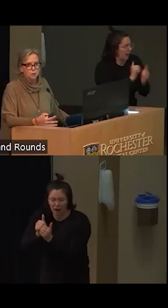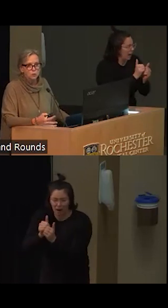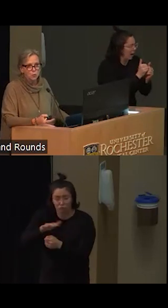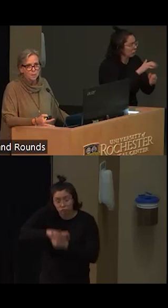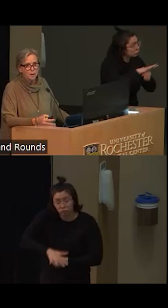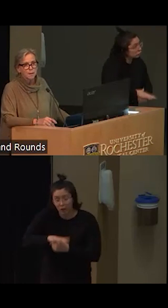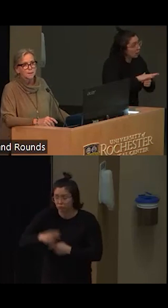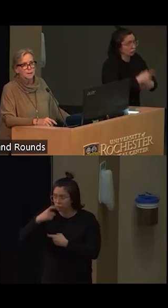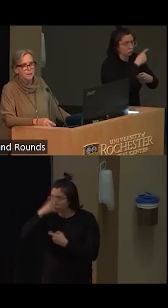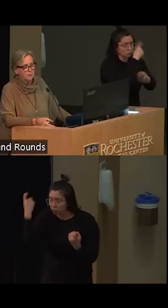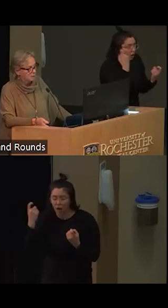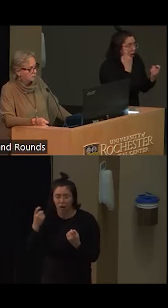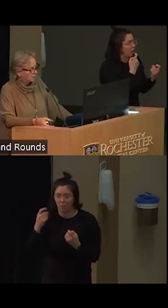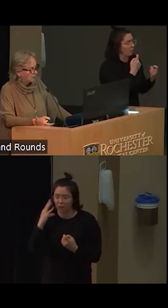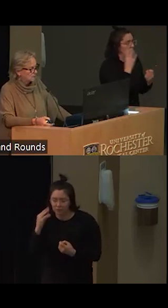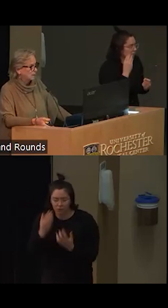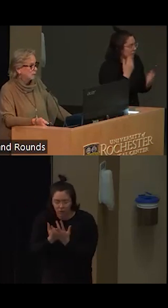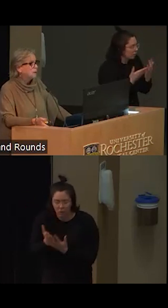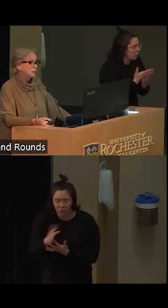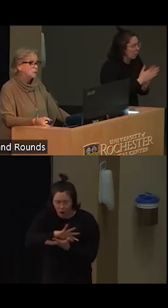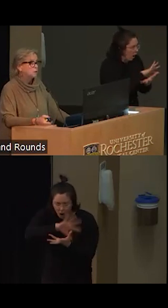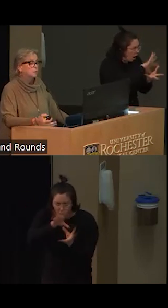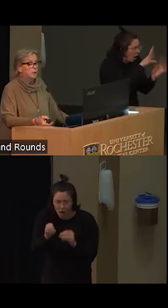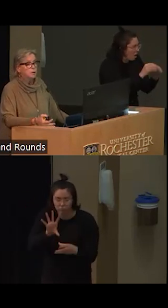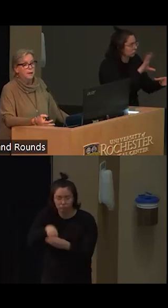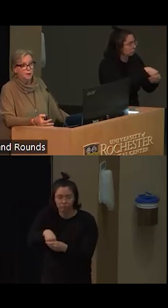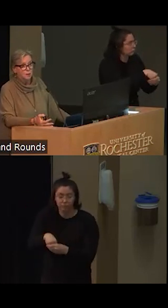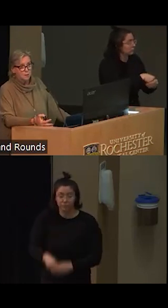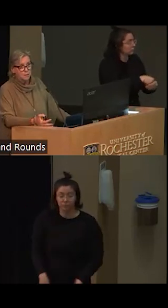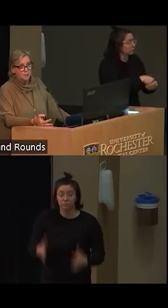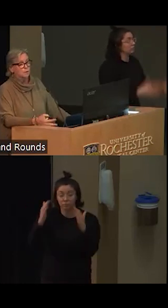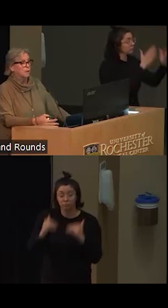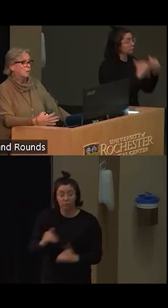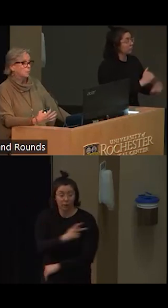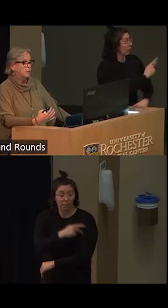potential trauma that they might be experiencing individual patient characteristics so that could